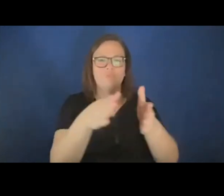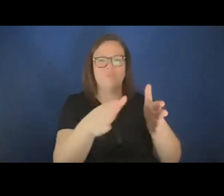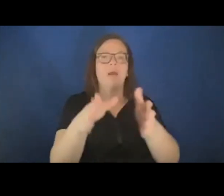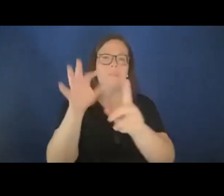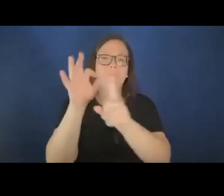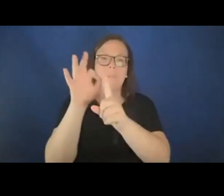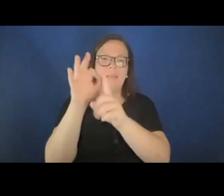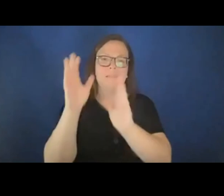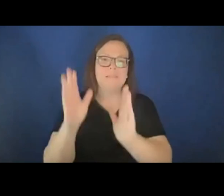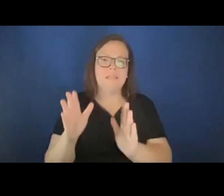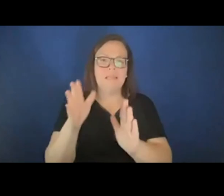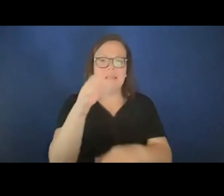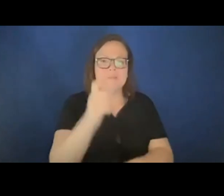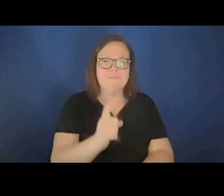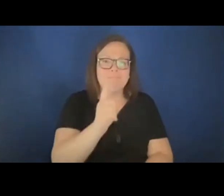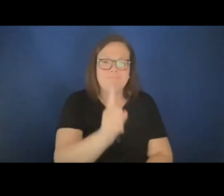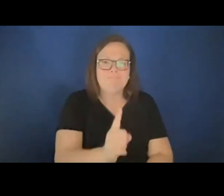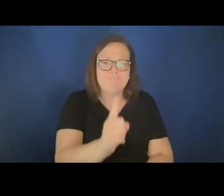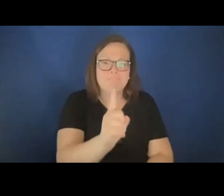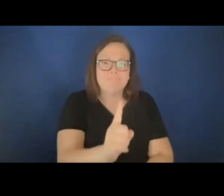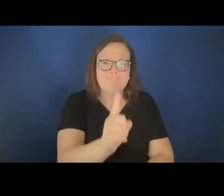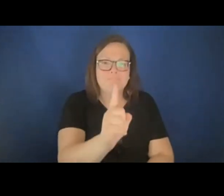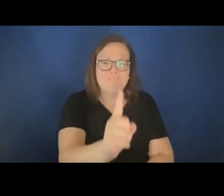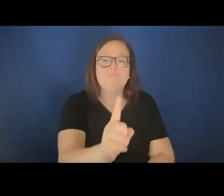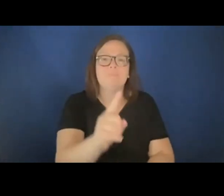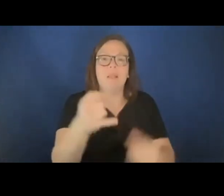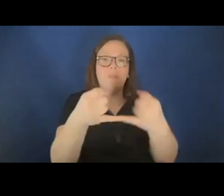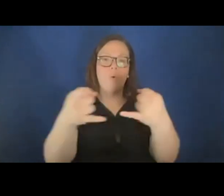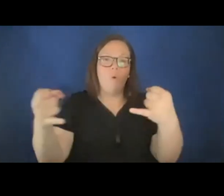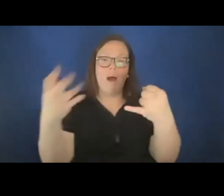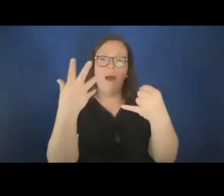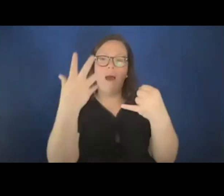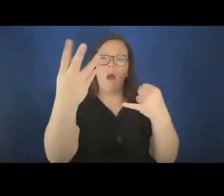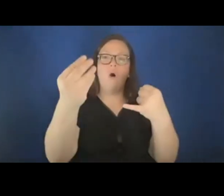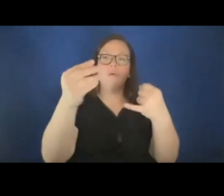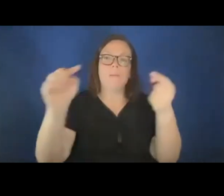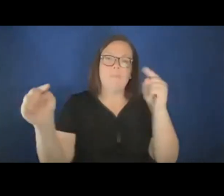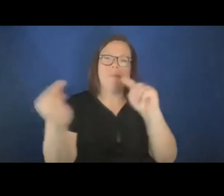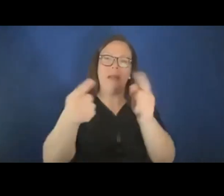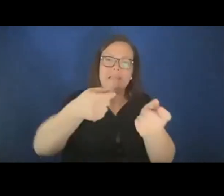out, out of its borders pain has a leash on its neck